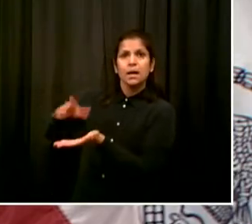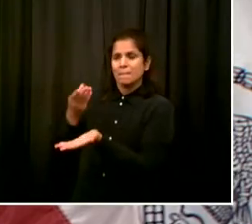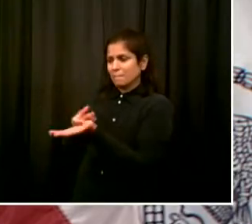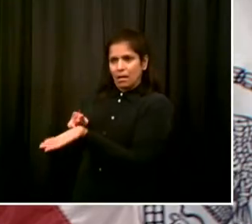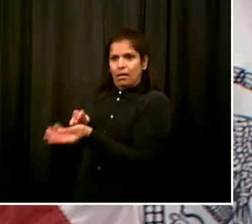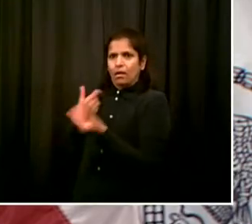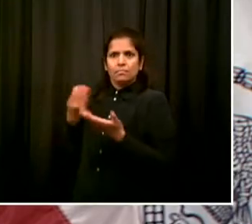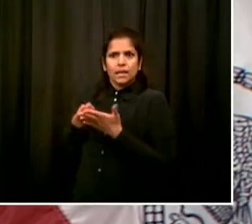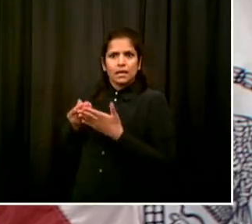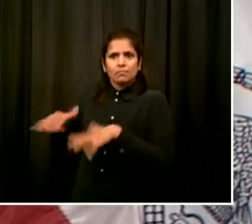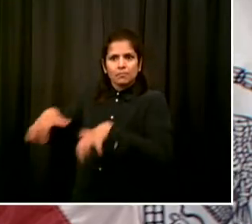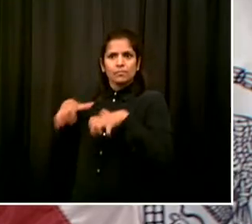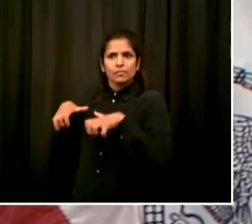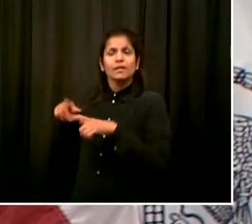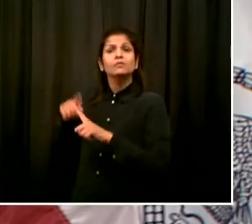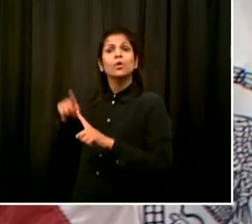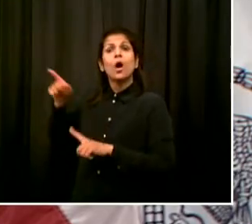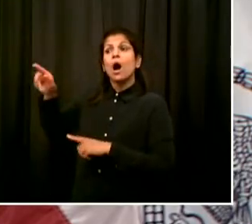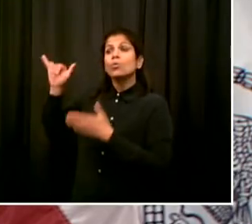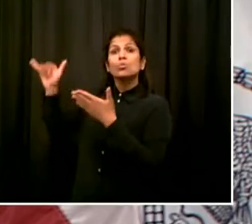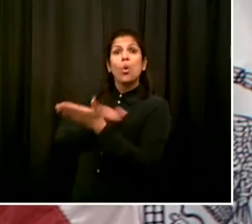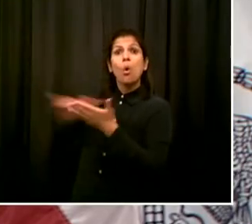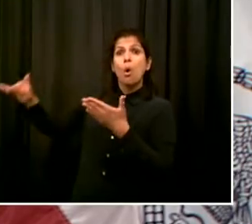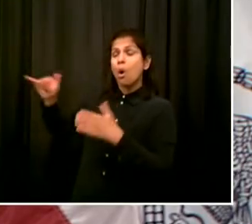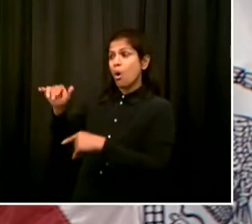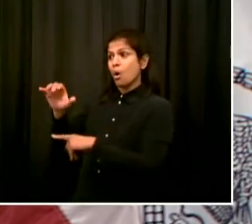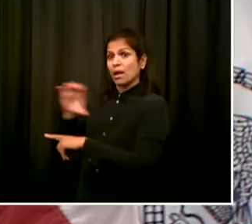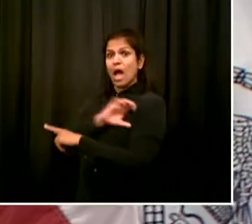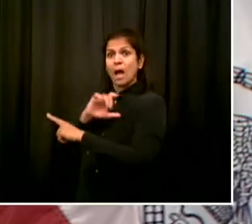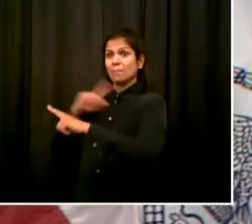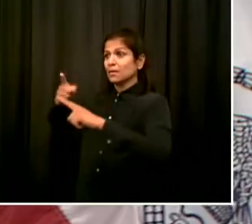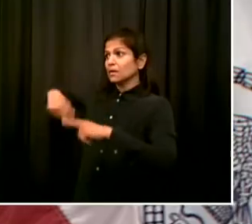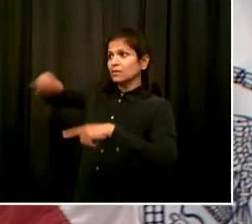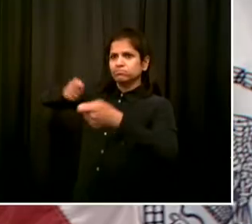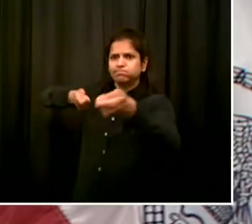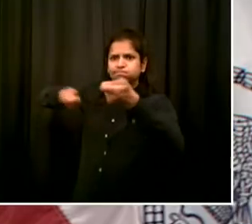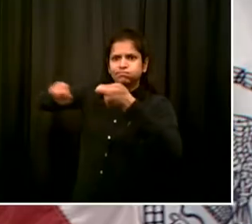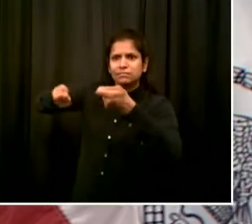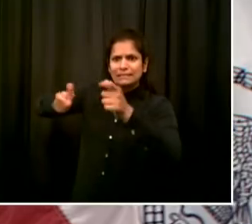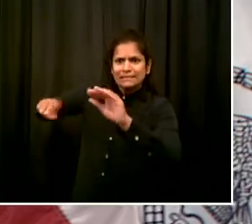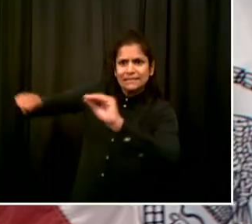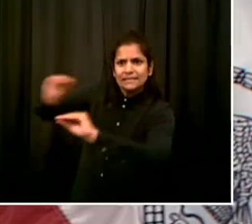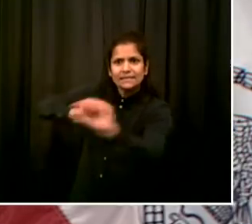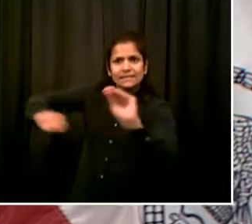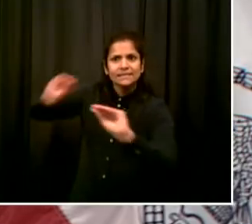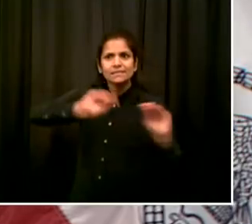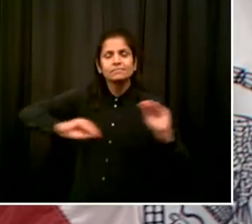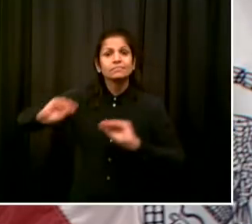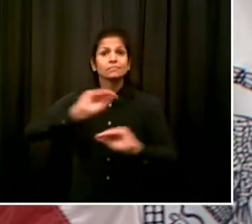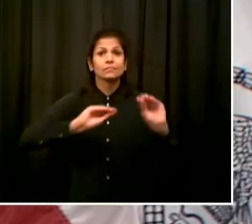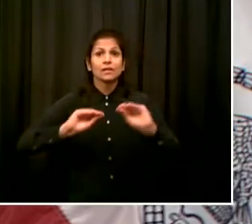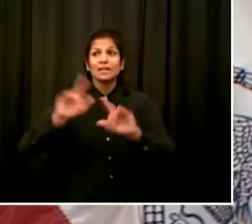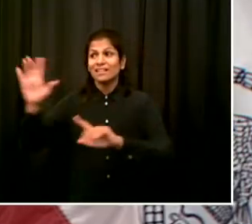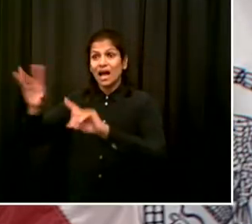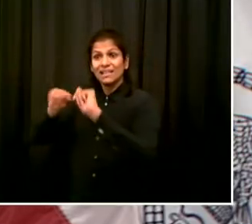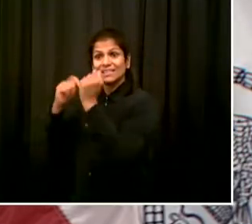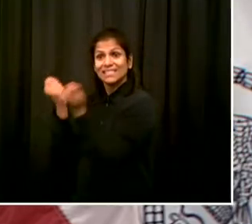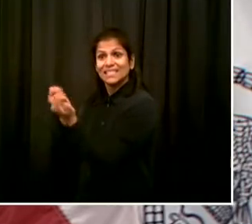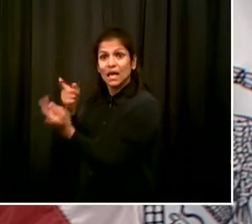MANAGERIAL REFORM STARTING IN 1994. THE AGENCY HAS GOTTEN MORE AND MORE MODERN AND MORE D ANMORE